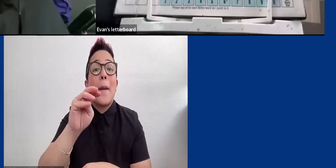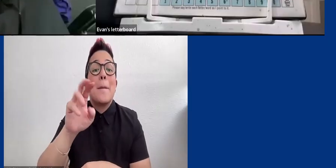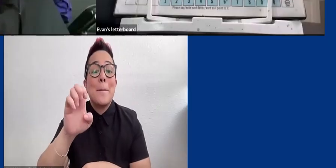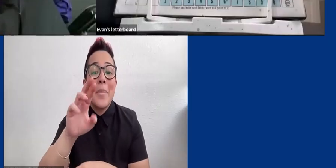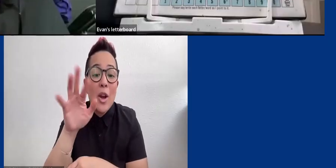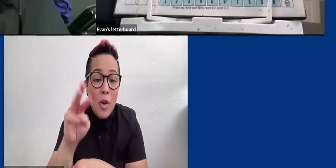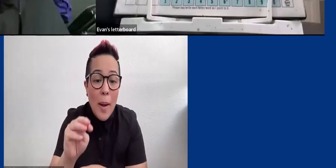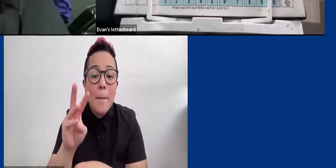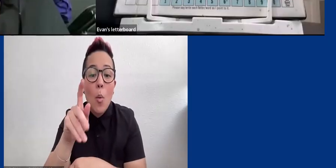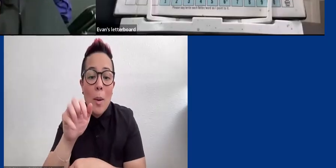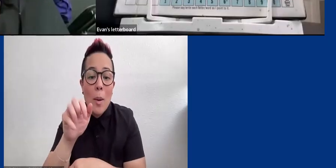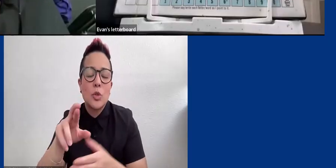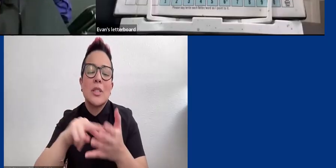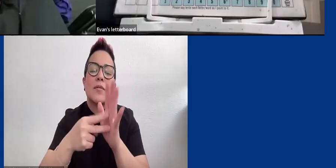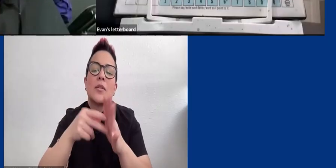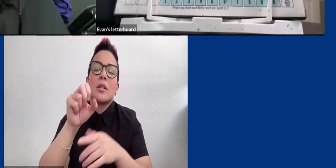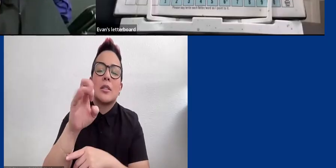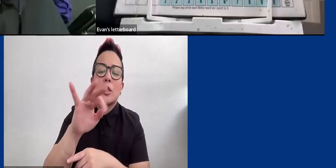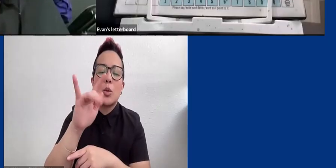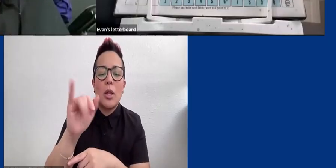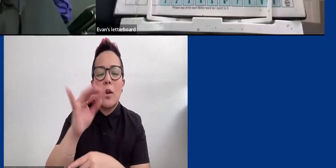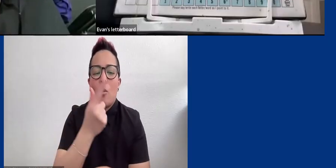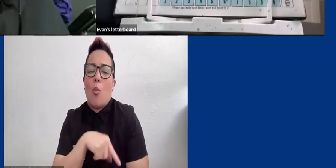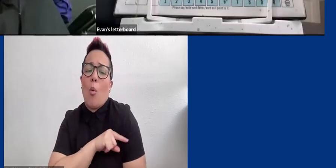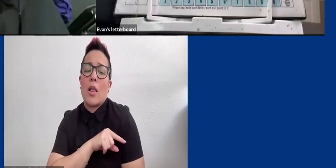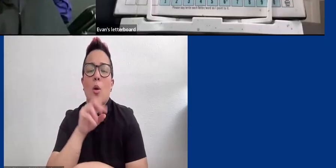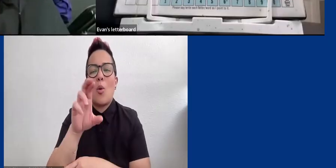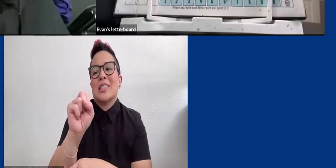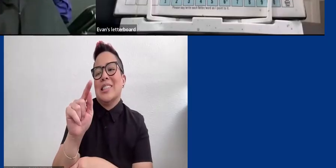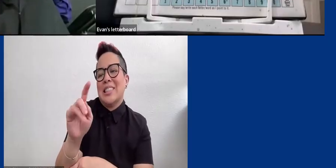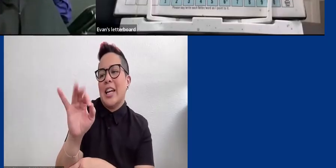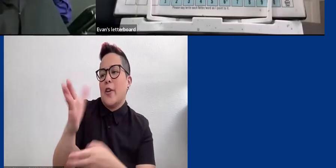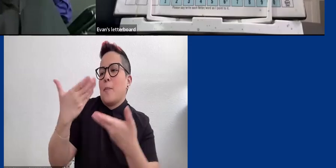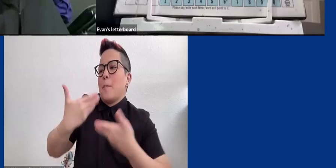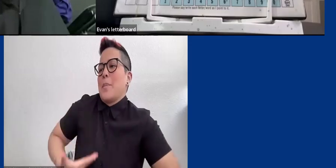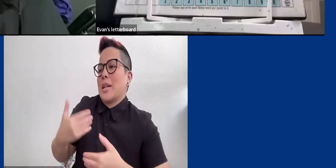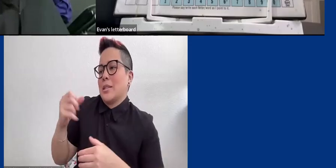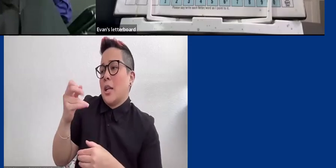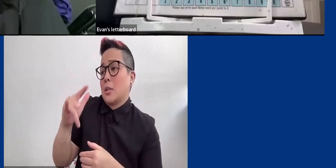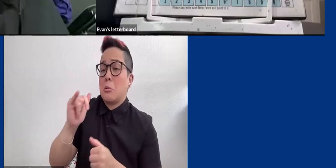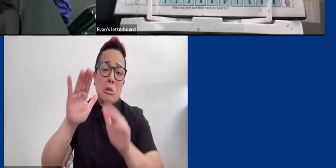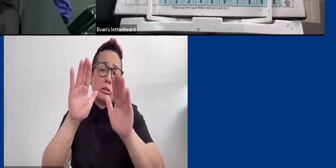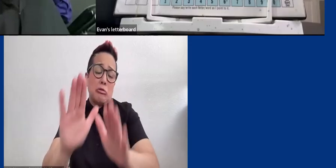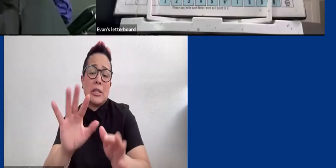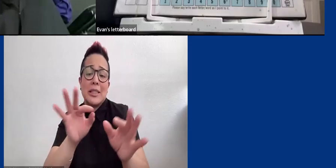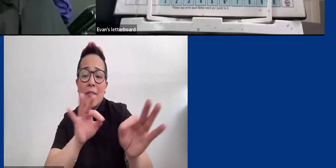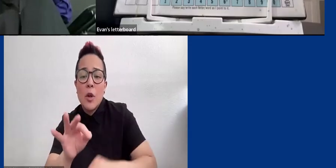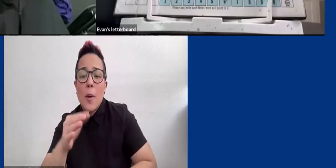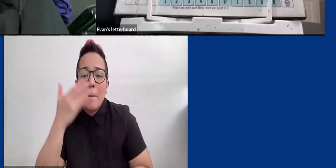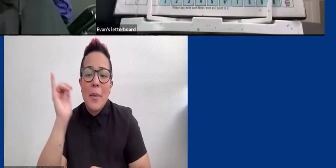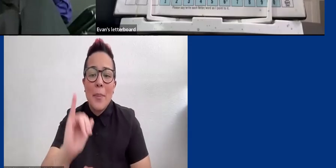quality or state of being sexual this is a great definition because it encompasses all sexual